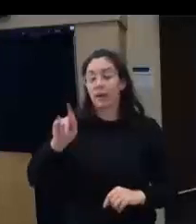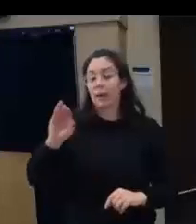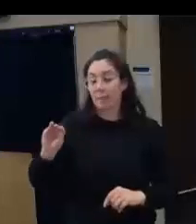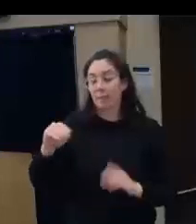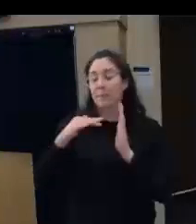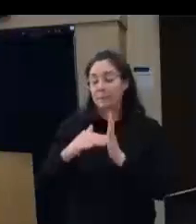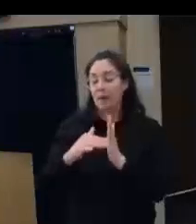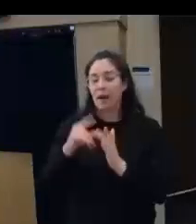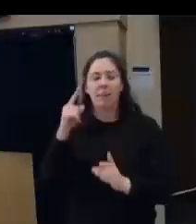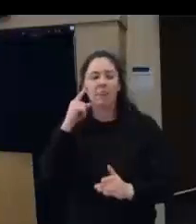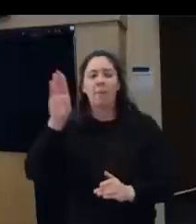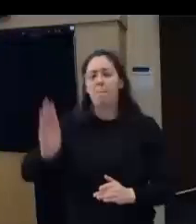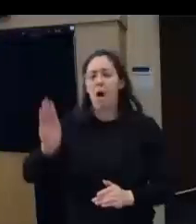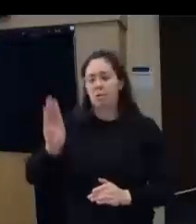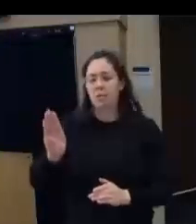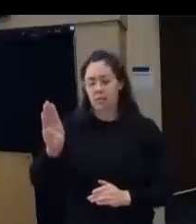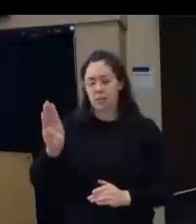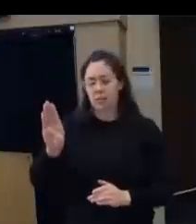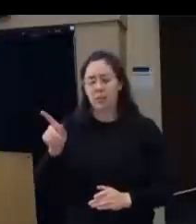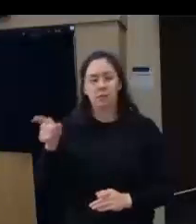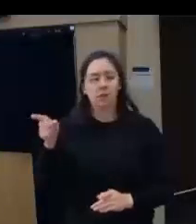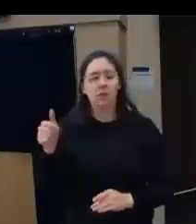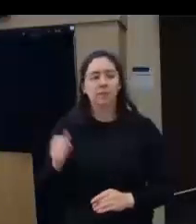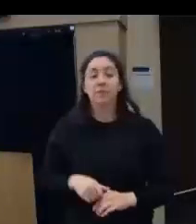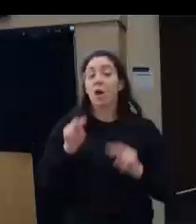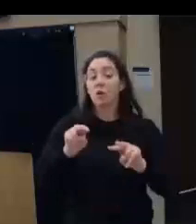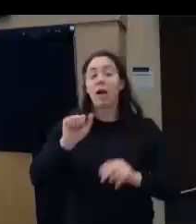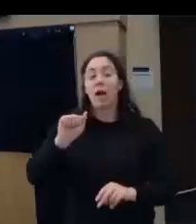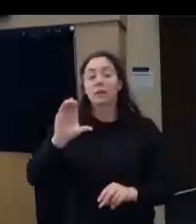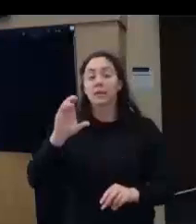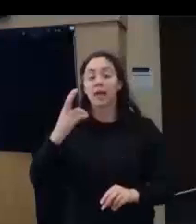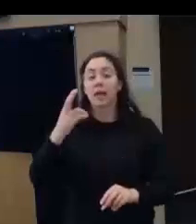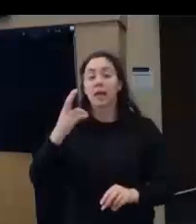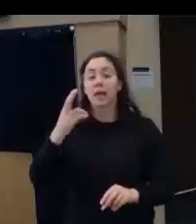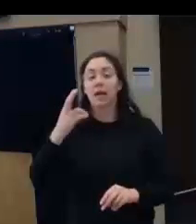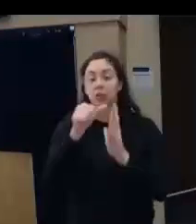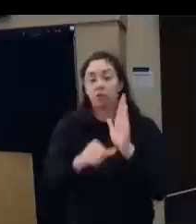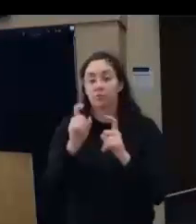she was at Boston at that point and they looked at ACD surgical admissions so there were over 3,000